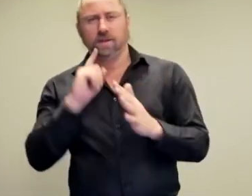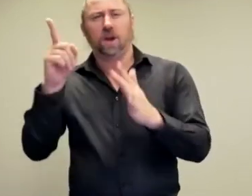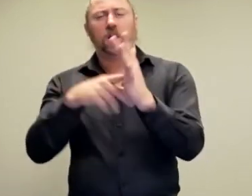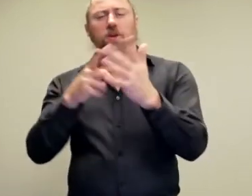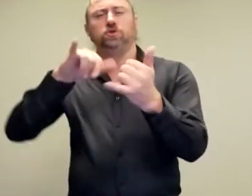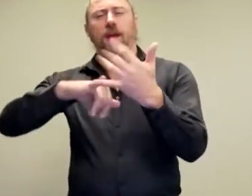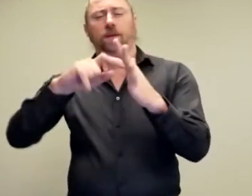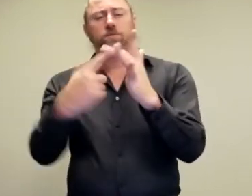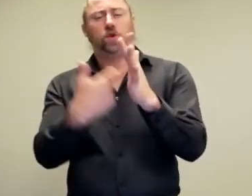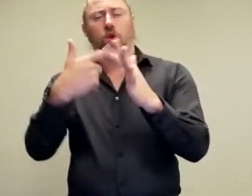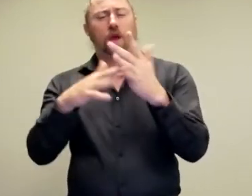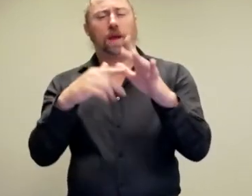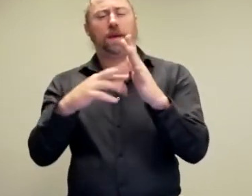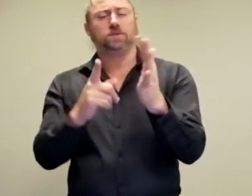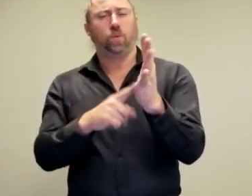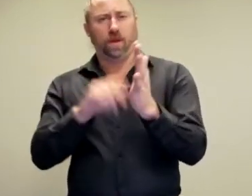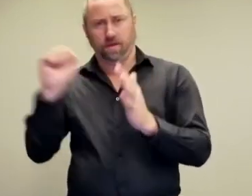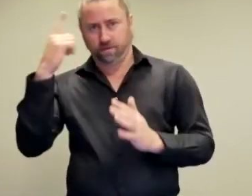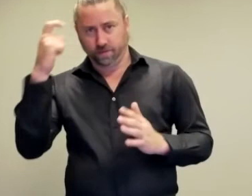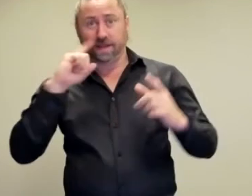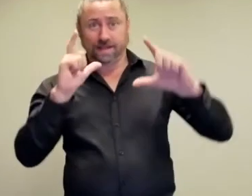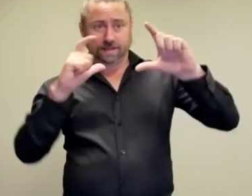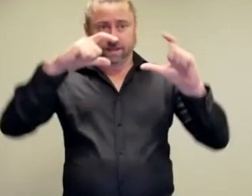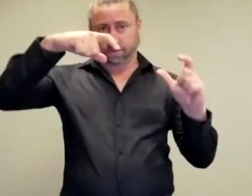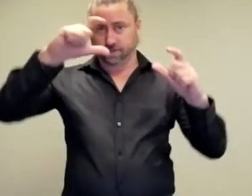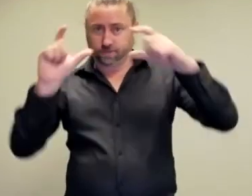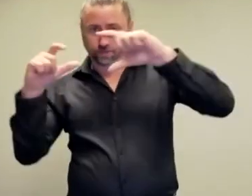who employed spinning discs to explore the differences in mixing light and